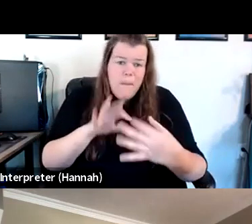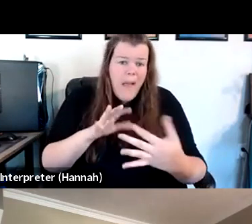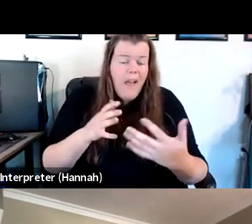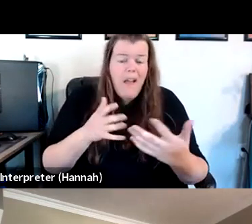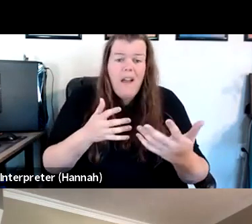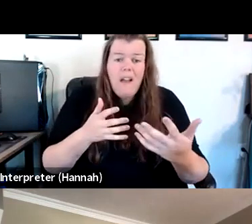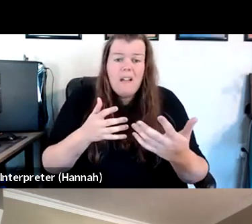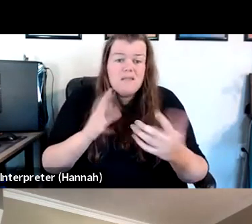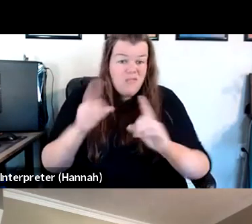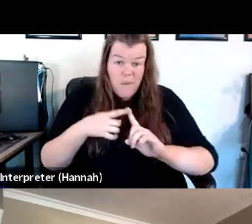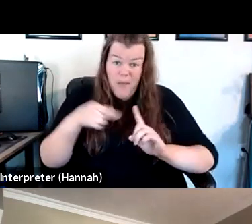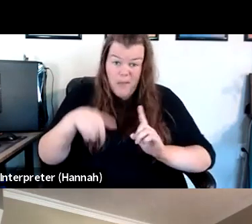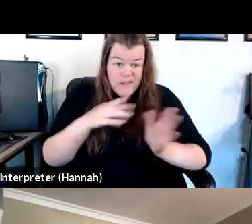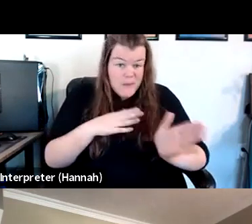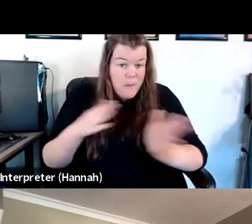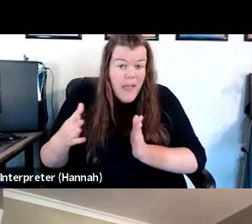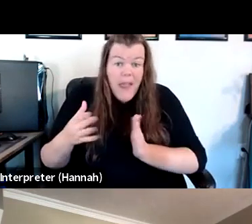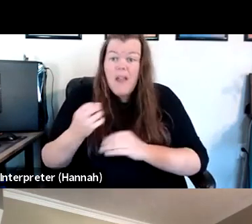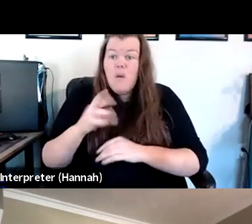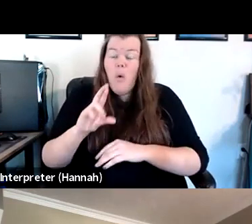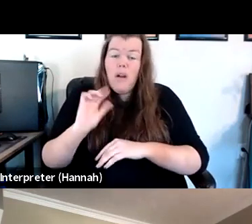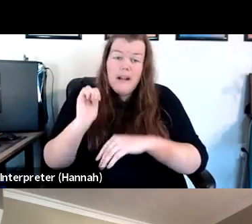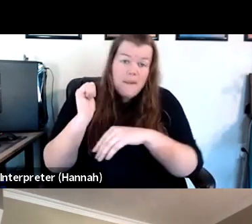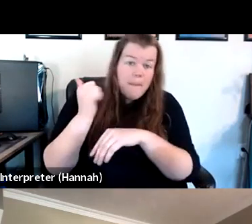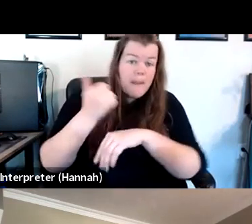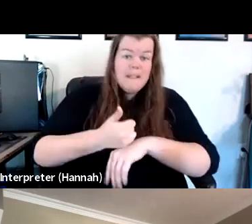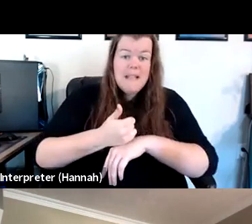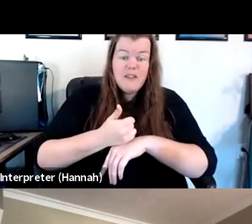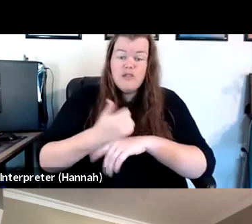about the plan or its implementation or anything related to the plan such as materials or